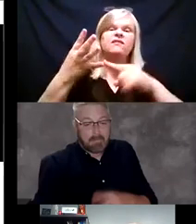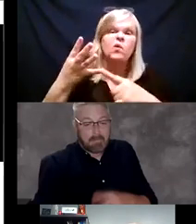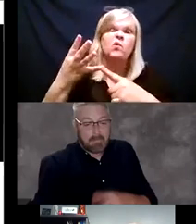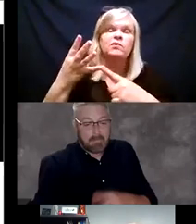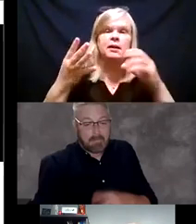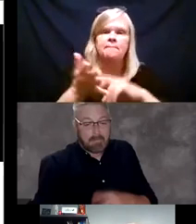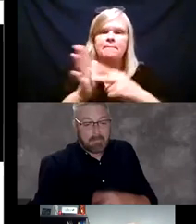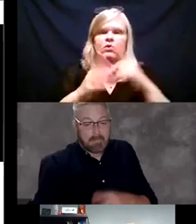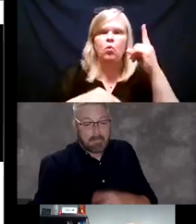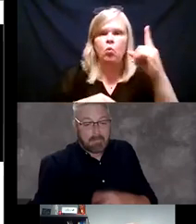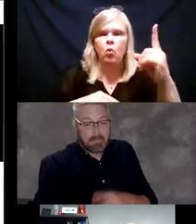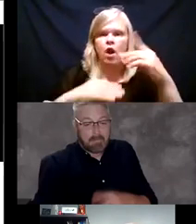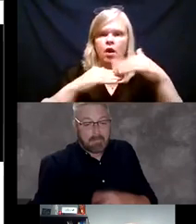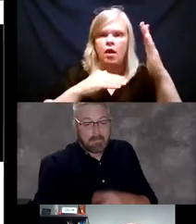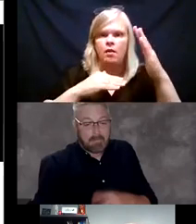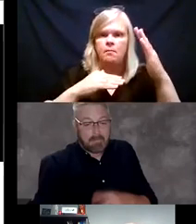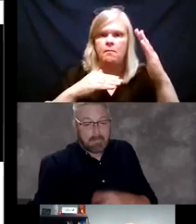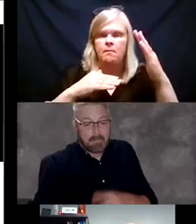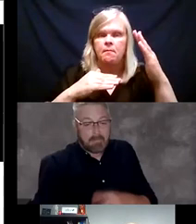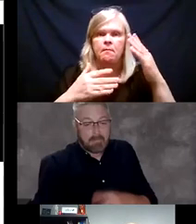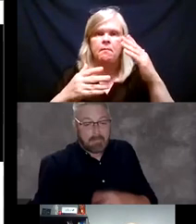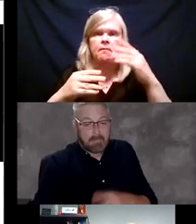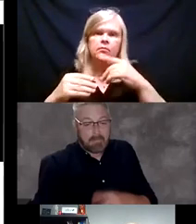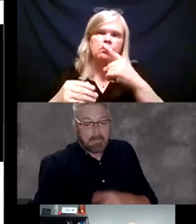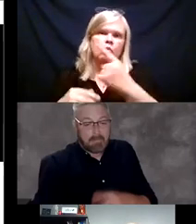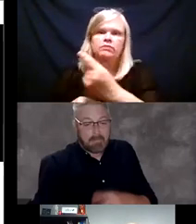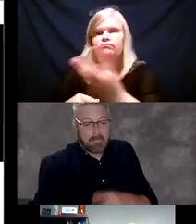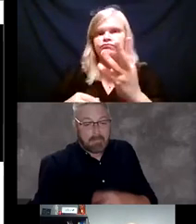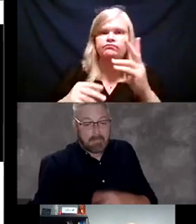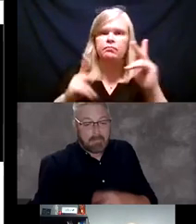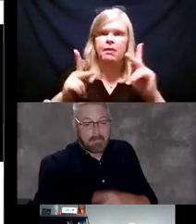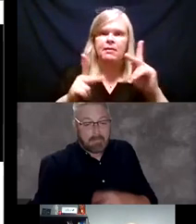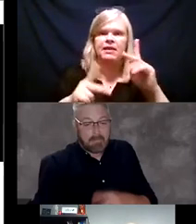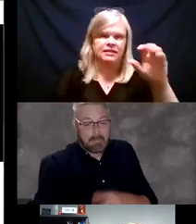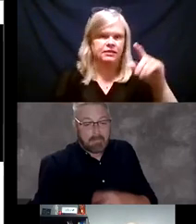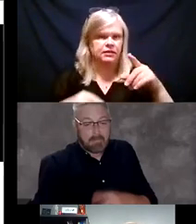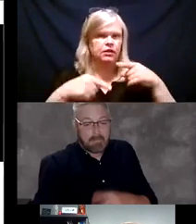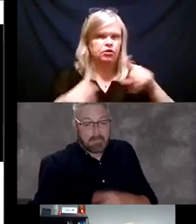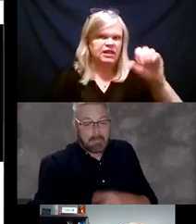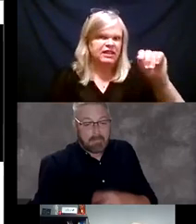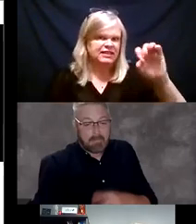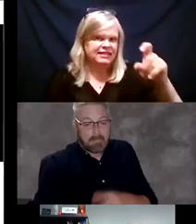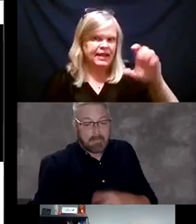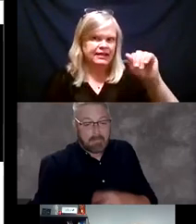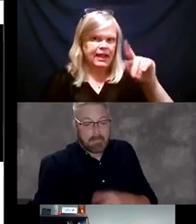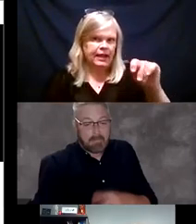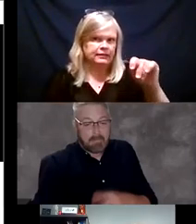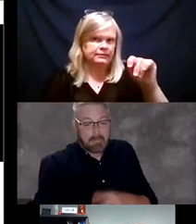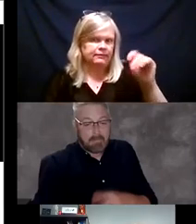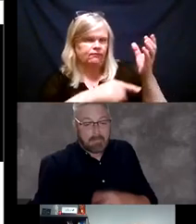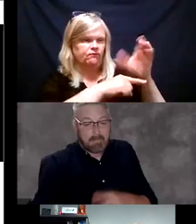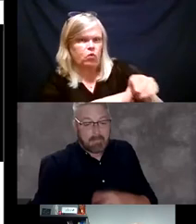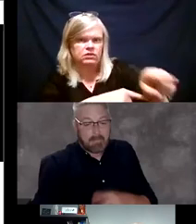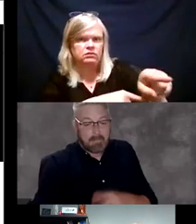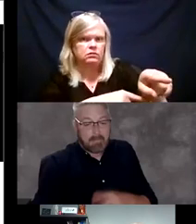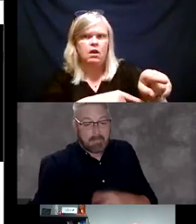PEOPLE HELP AND THE SEX ACT IS AGAINST SOMEONE'S WILL.